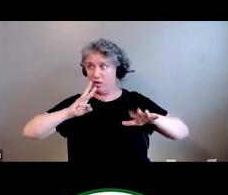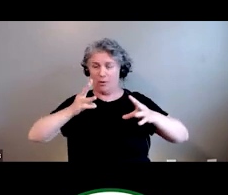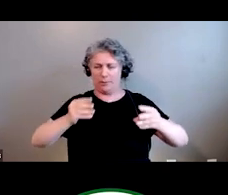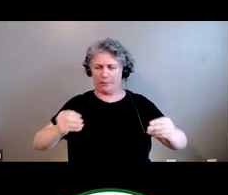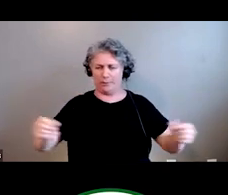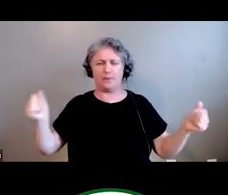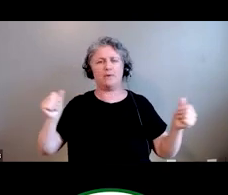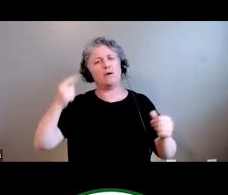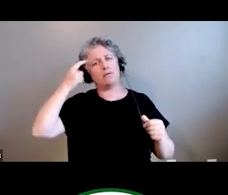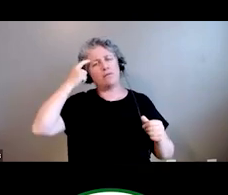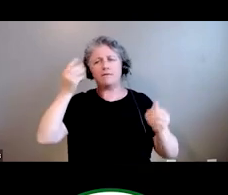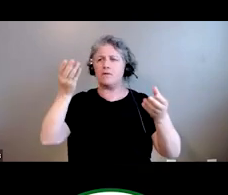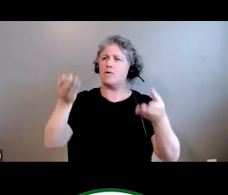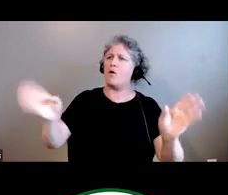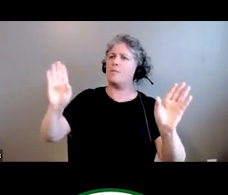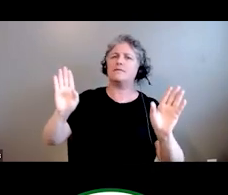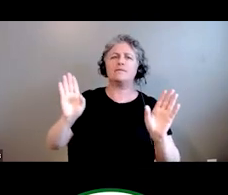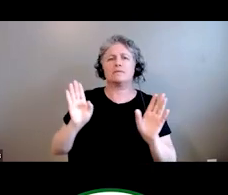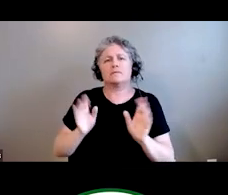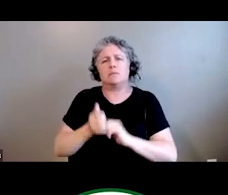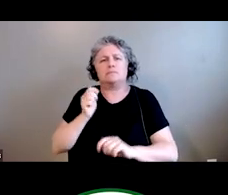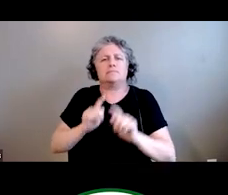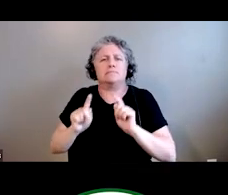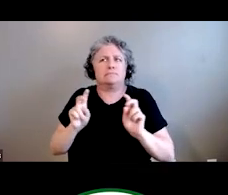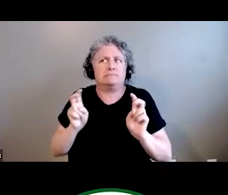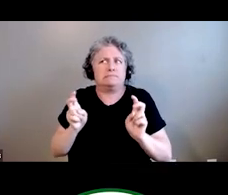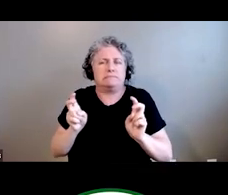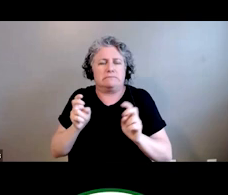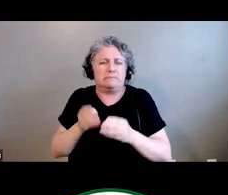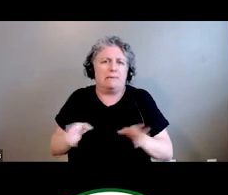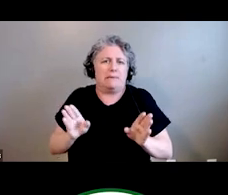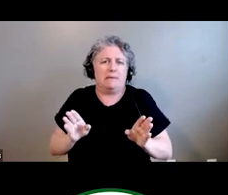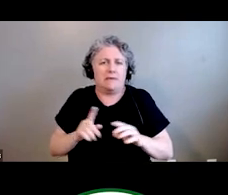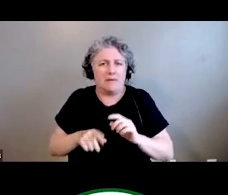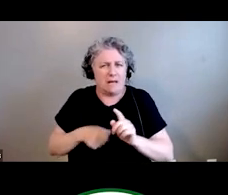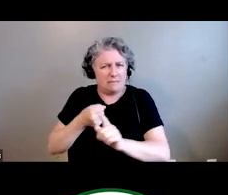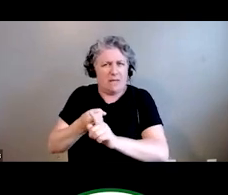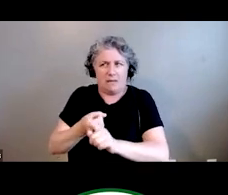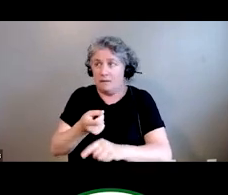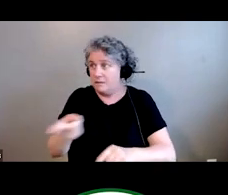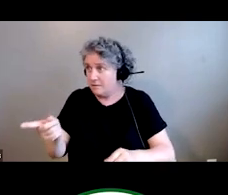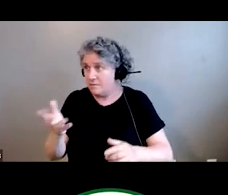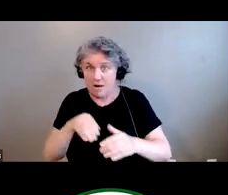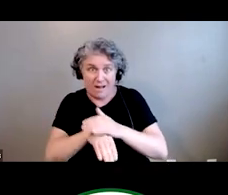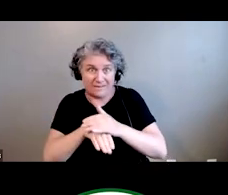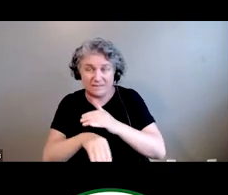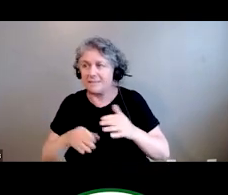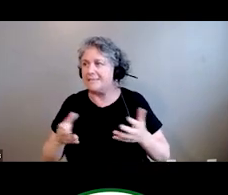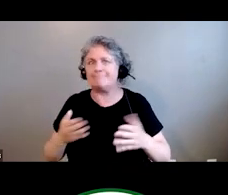trails because some, things require a longer solution, geotech and engineering and sometimes